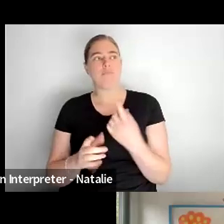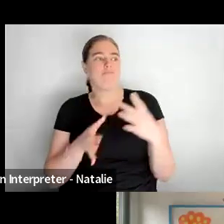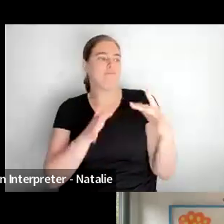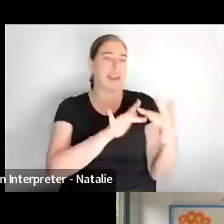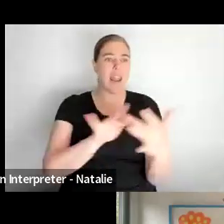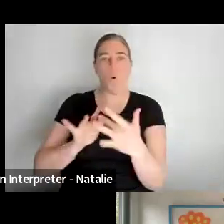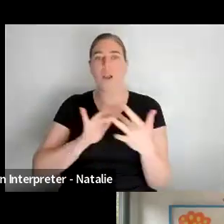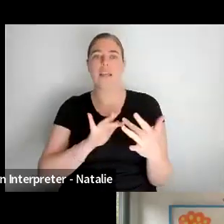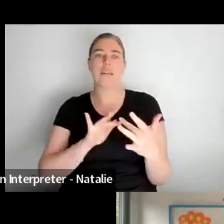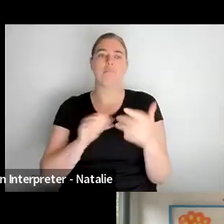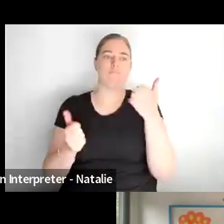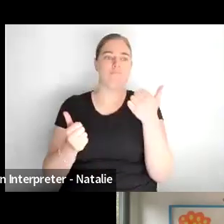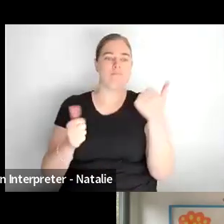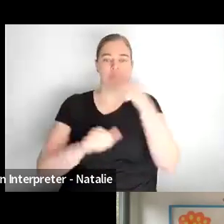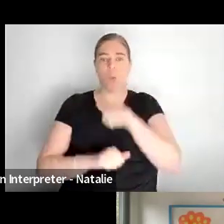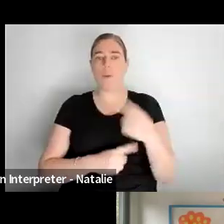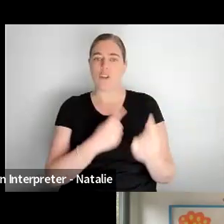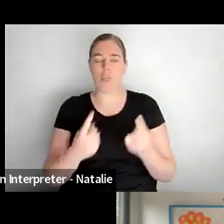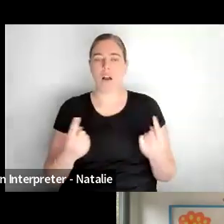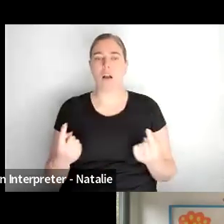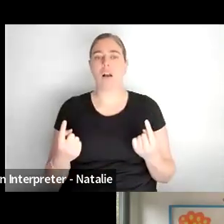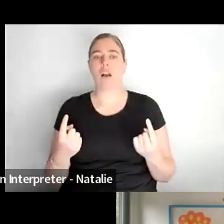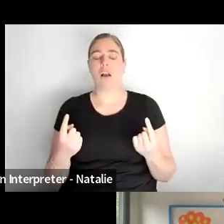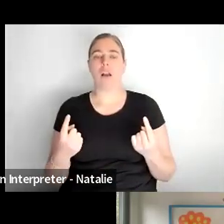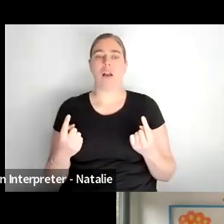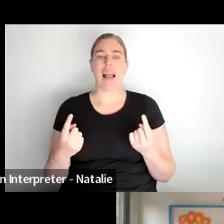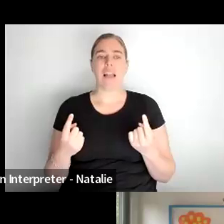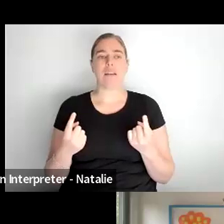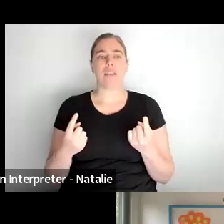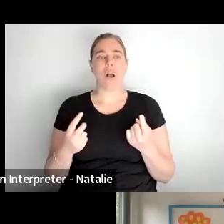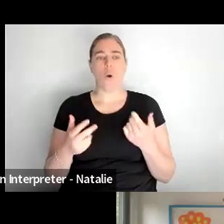heading to know each other and, I guess, getting a feeling for the dynamic of all